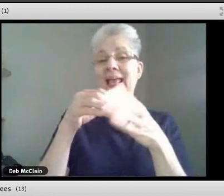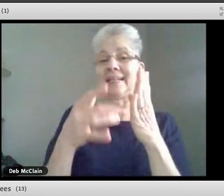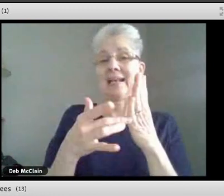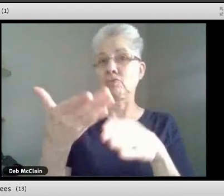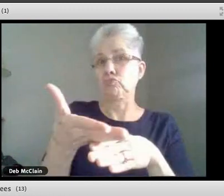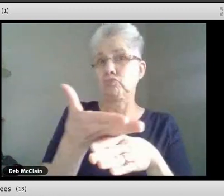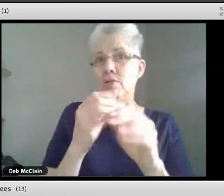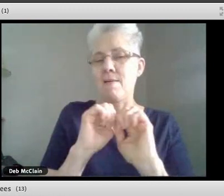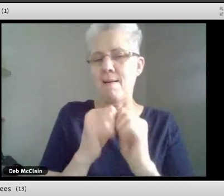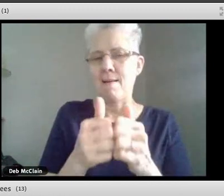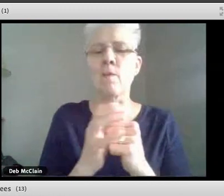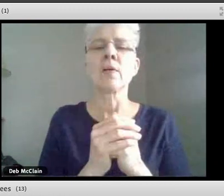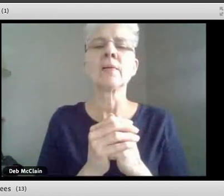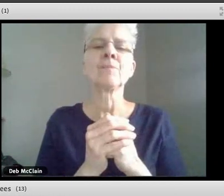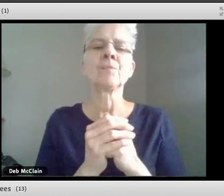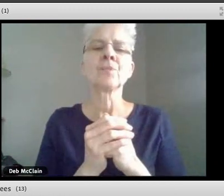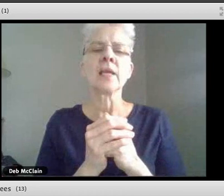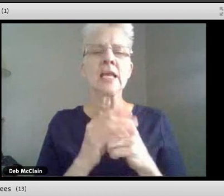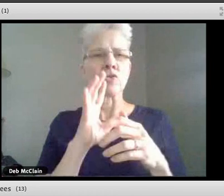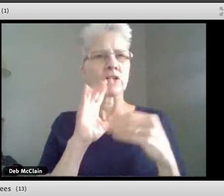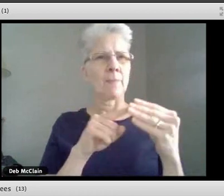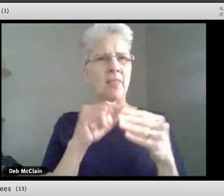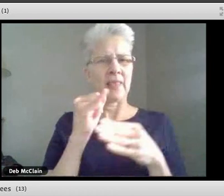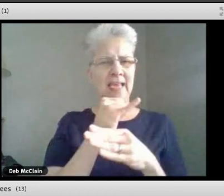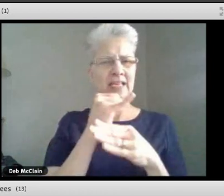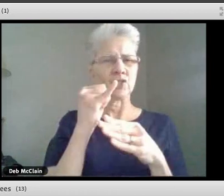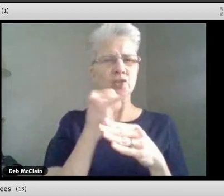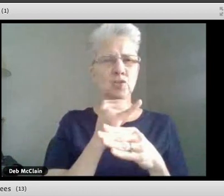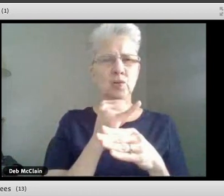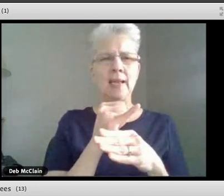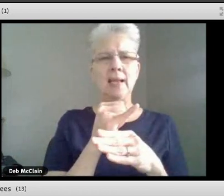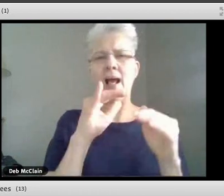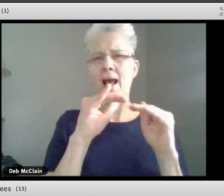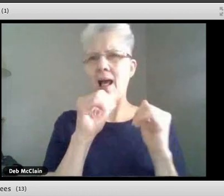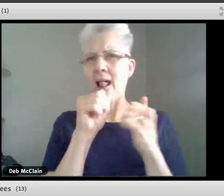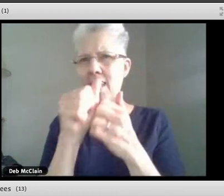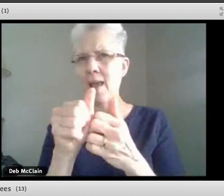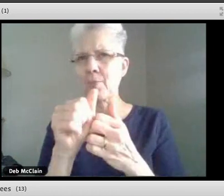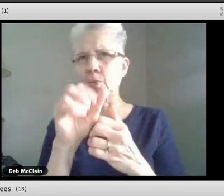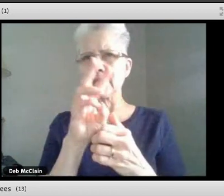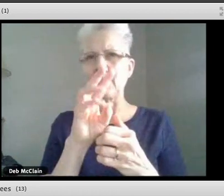with the WCAG 2.0 websites and also eDocuments and software,